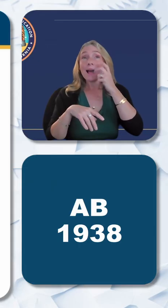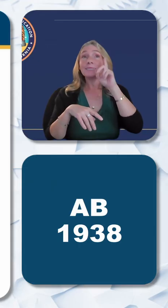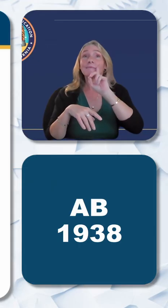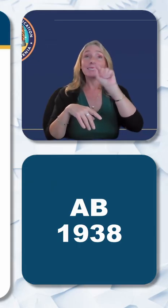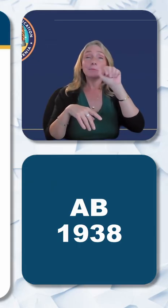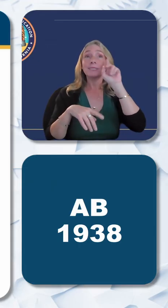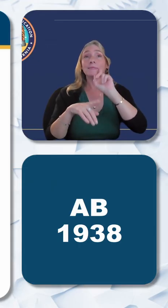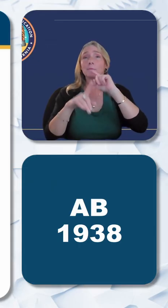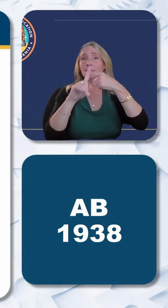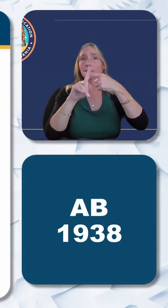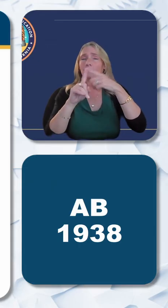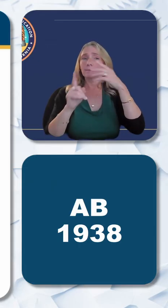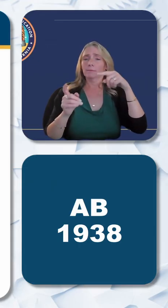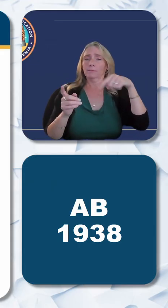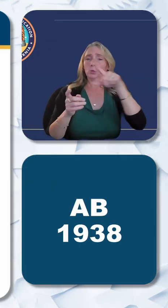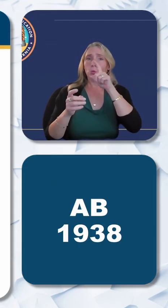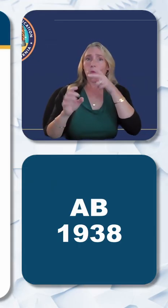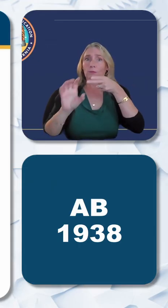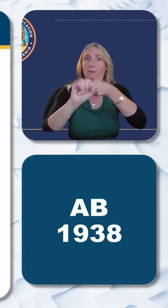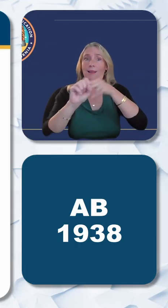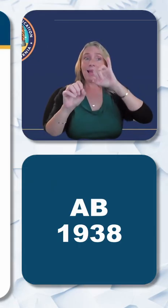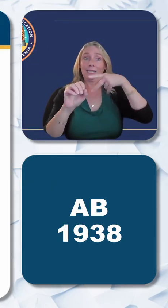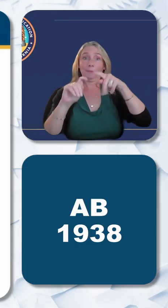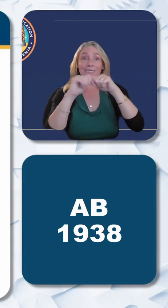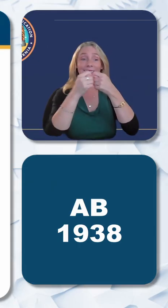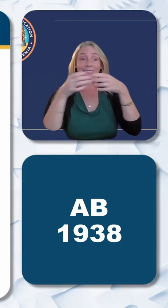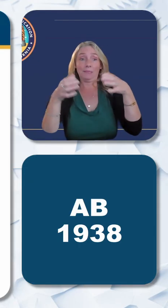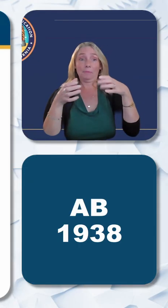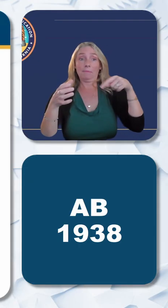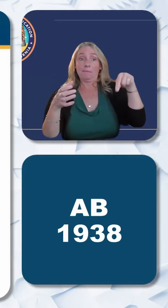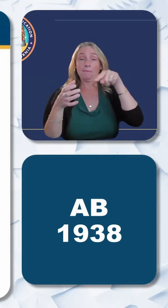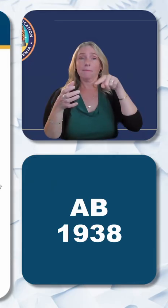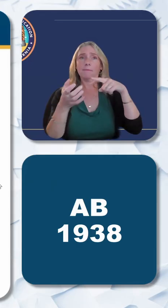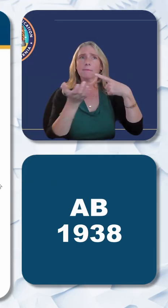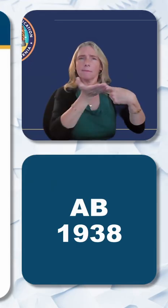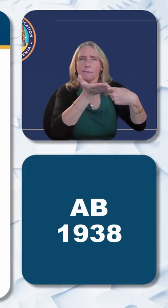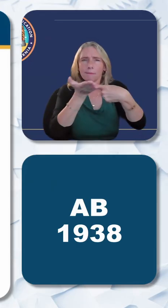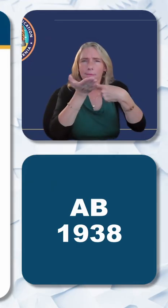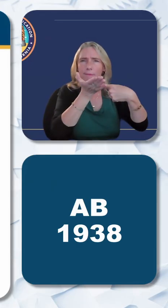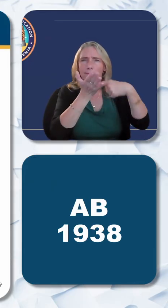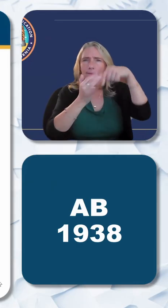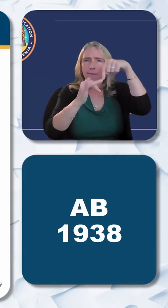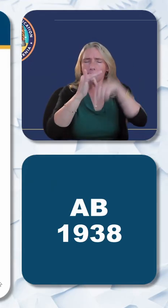deaf and hard of hearing people involved? Deaf Disabled, Deaf Plus individuals? Who is